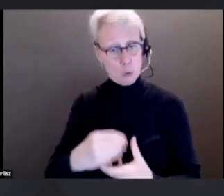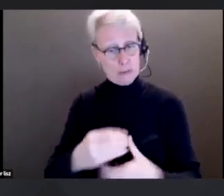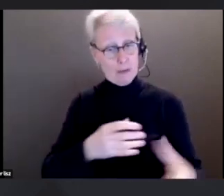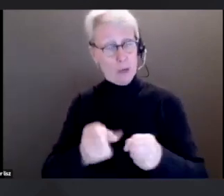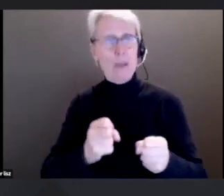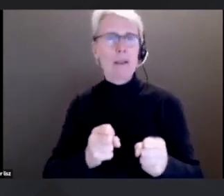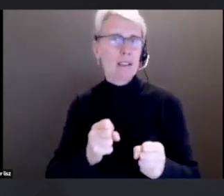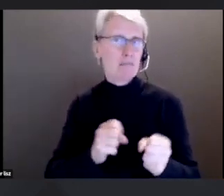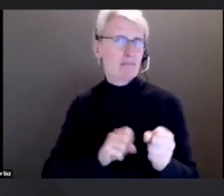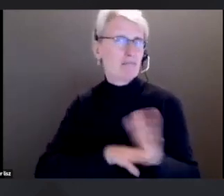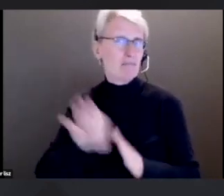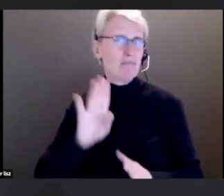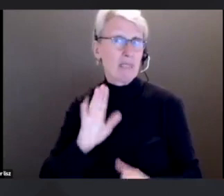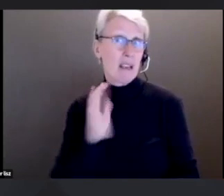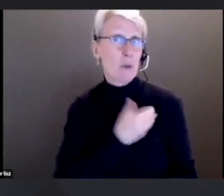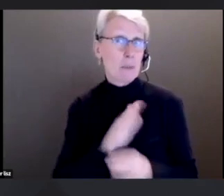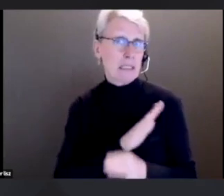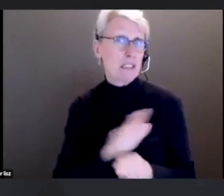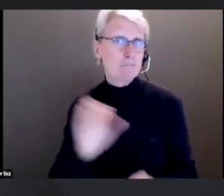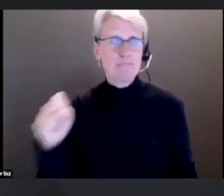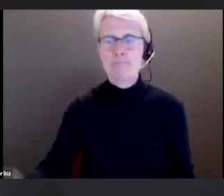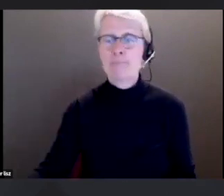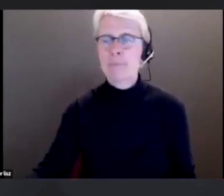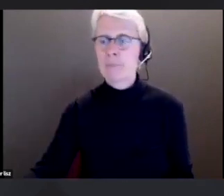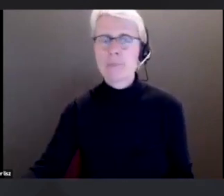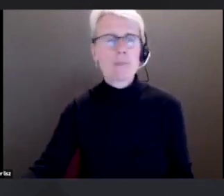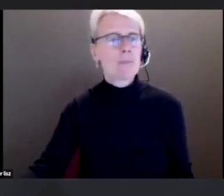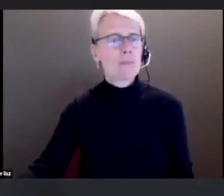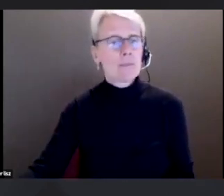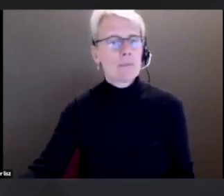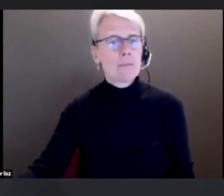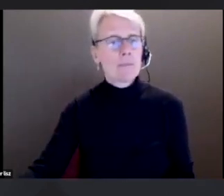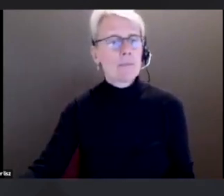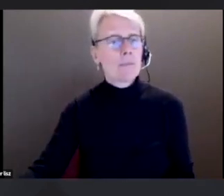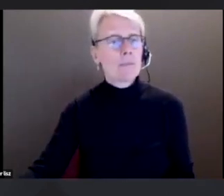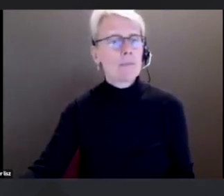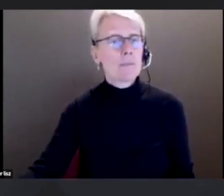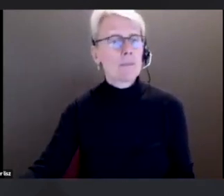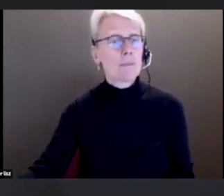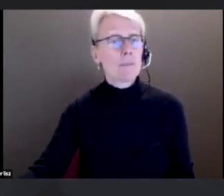"Have you ever, Dave, had somebody request an accommodation during the recruitment process and just wondering if you can